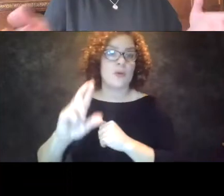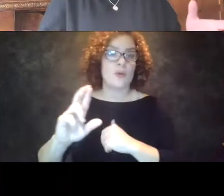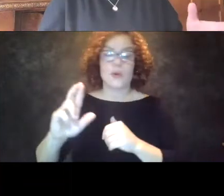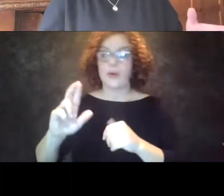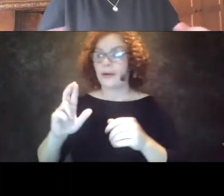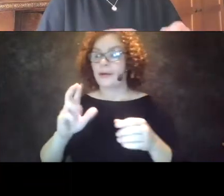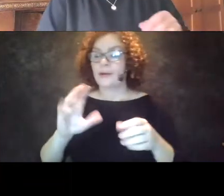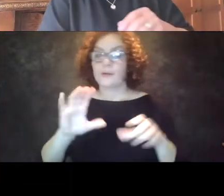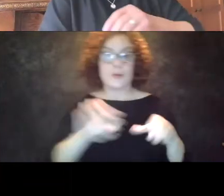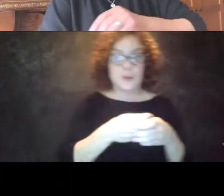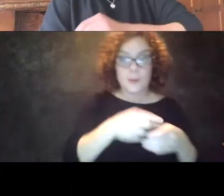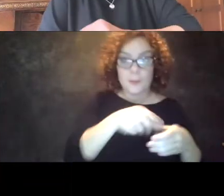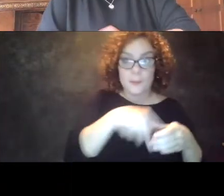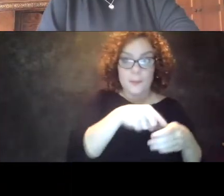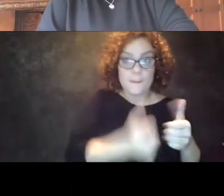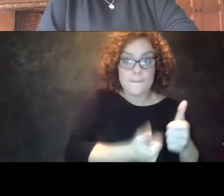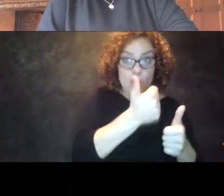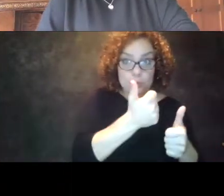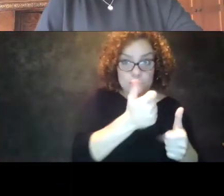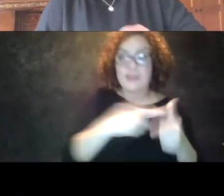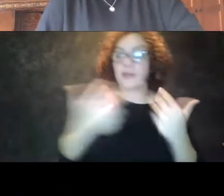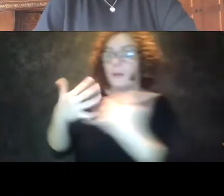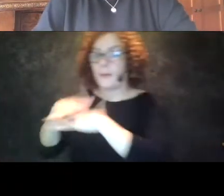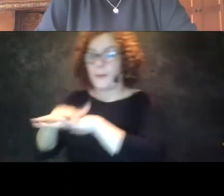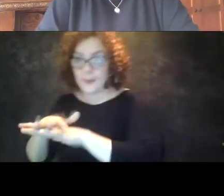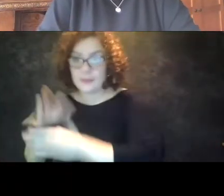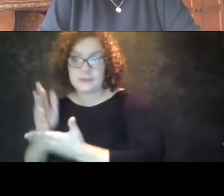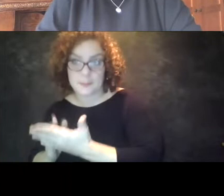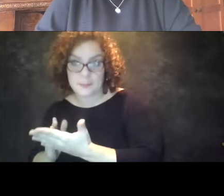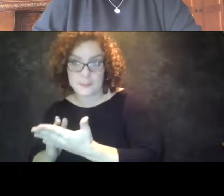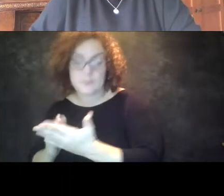time together during the school day if if students are served in a in a special ed class,